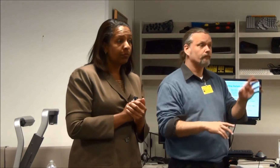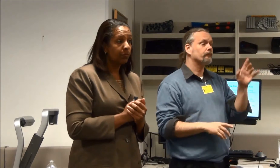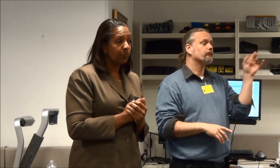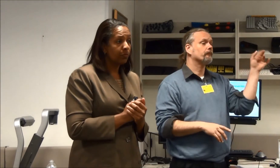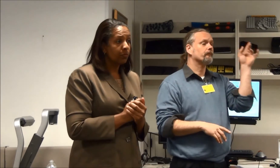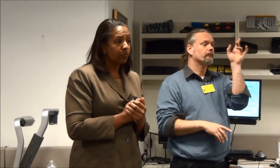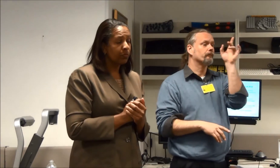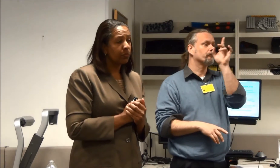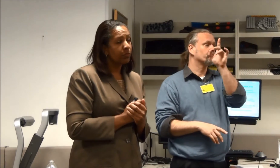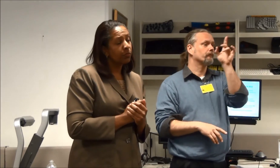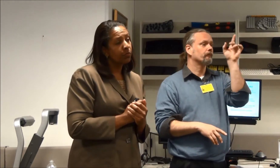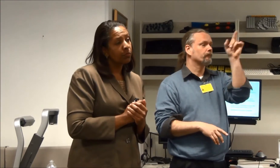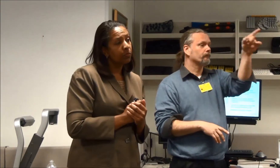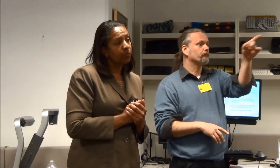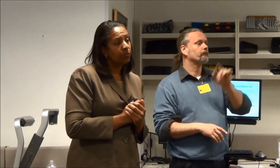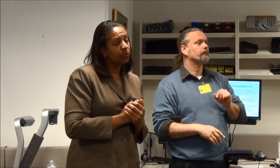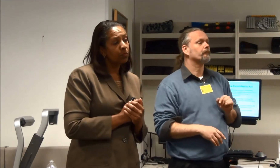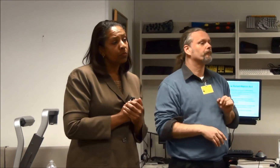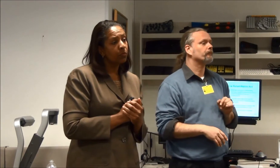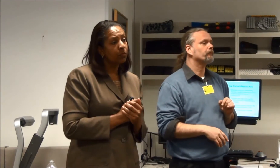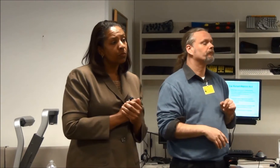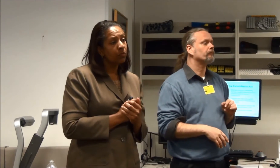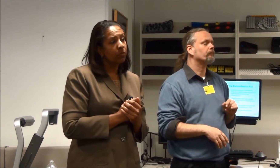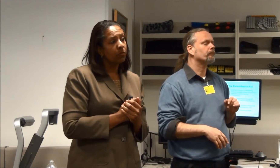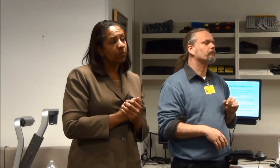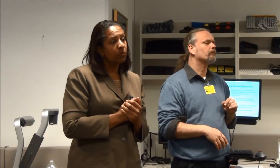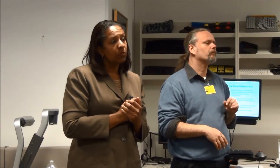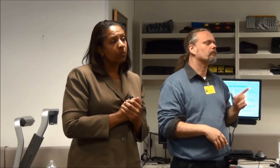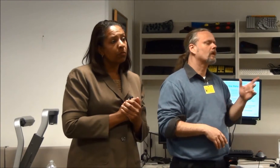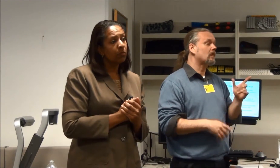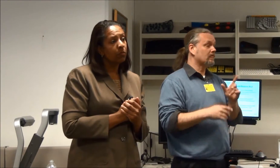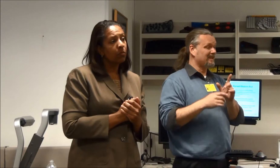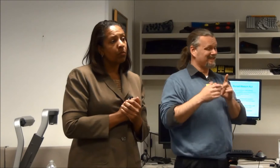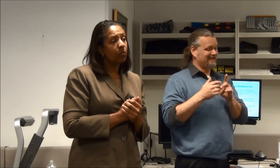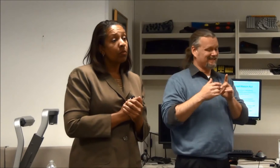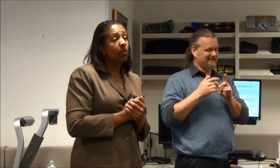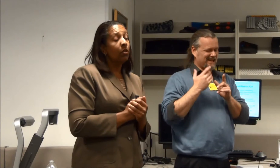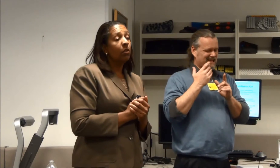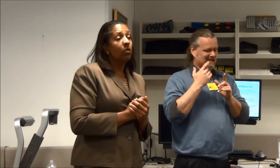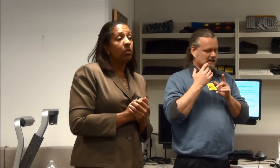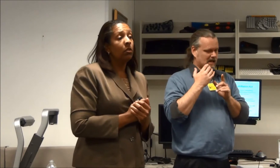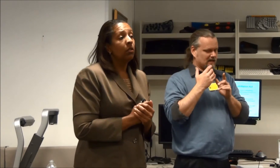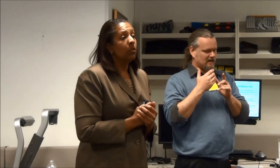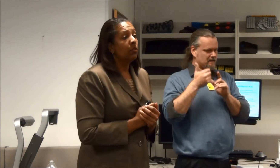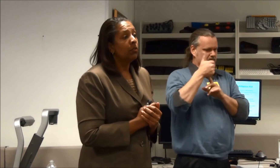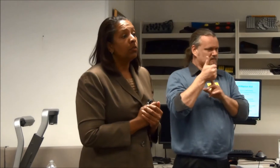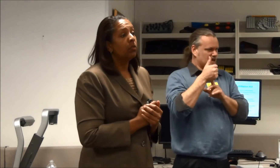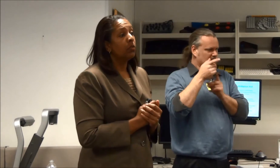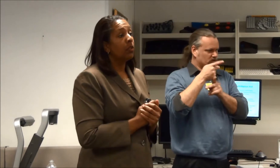Participant: So what about, when you say the immediate supervisor, has to keep it confidential, what about the immediate supervisor?